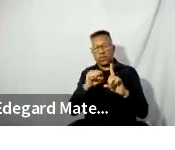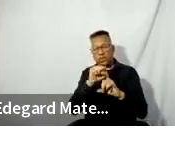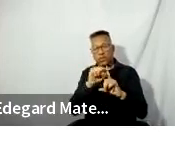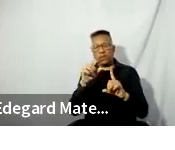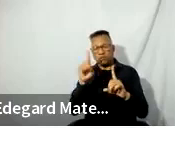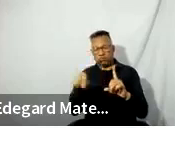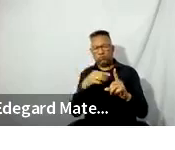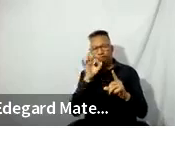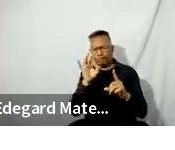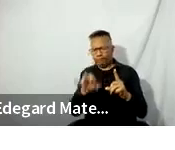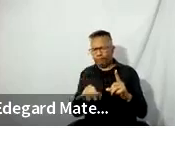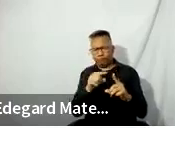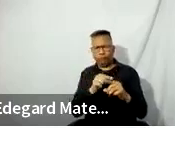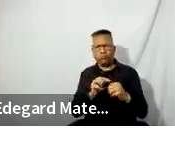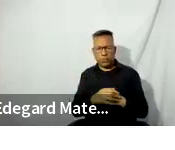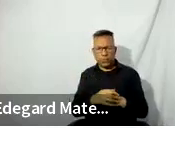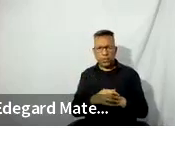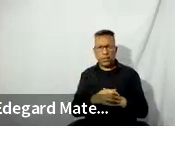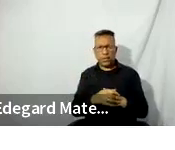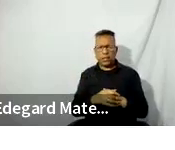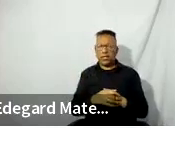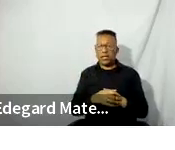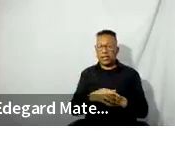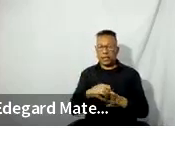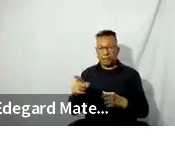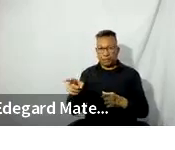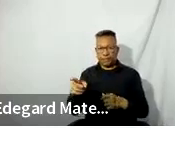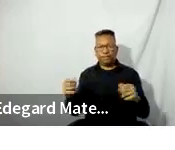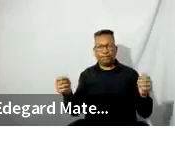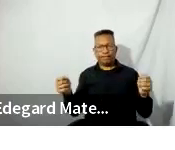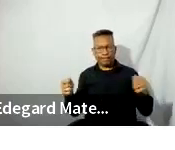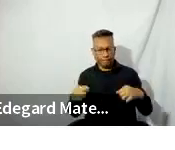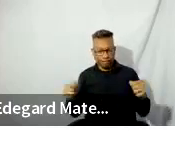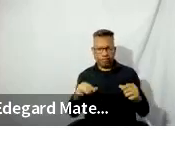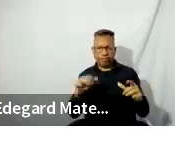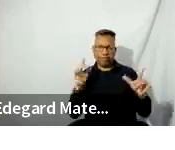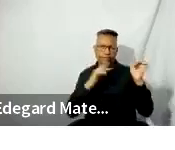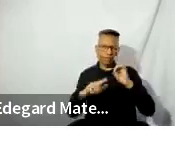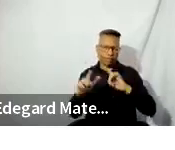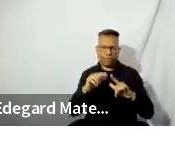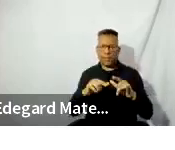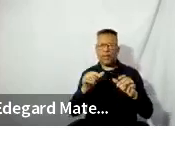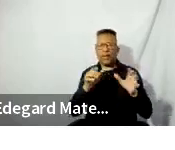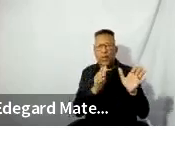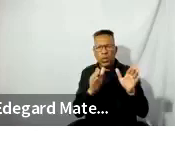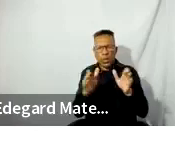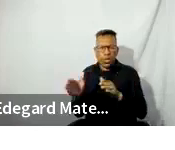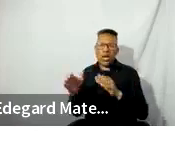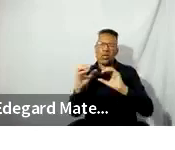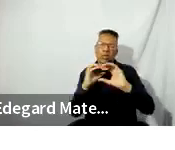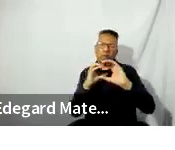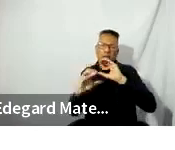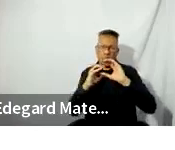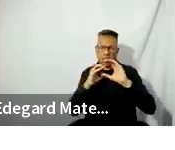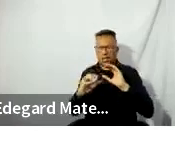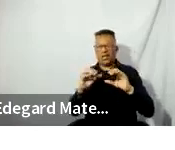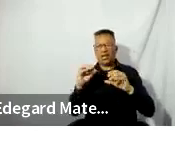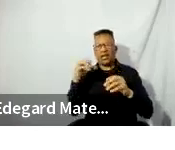that social plane serving ng for particular for particular communication and organisation nal purposes in purposes in the social